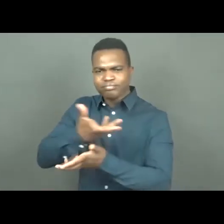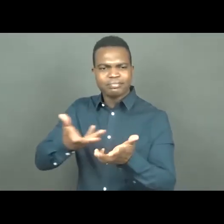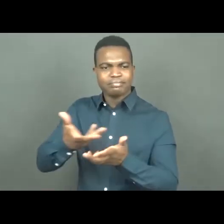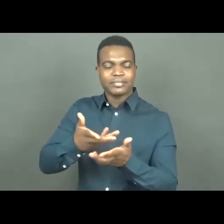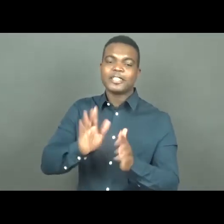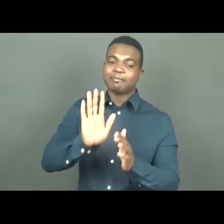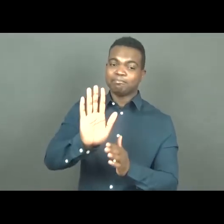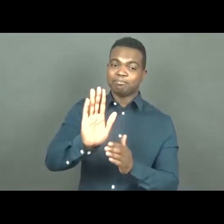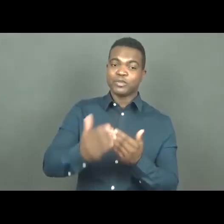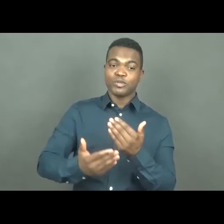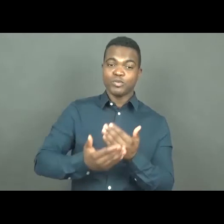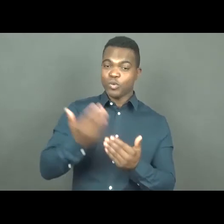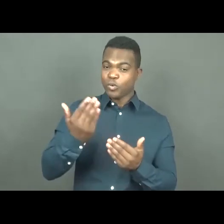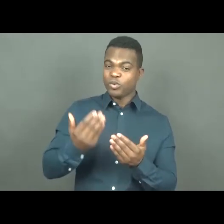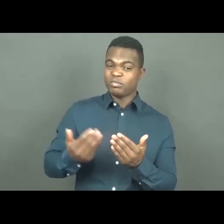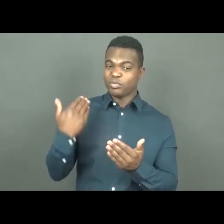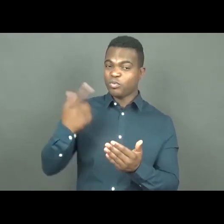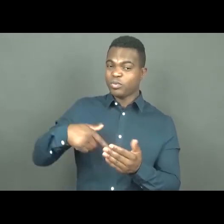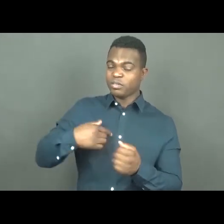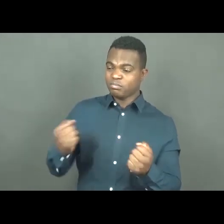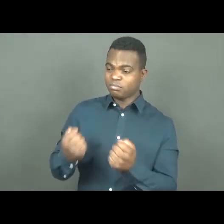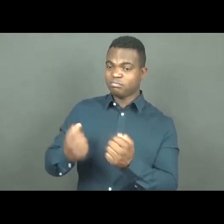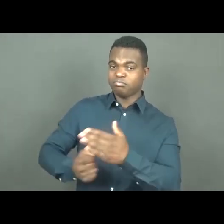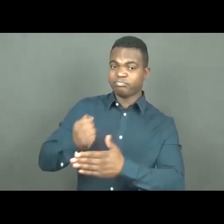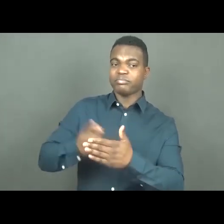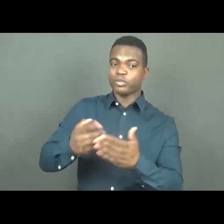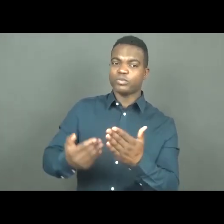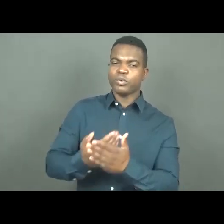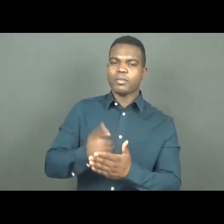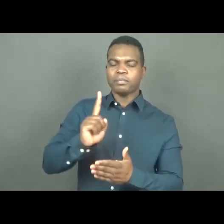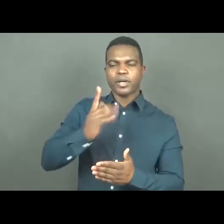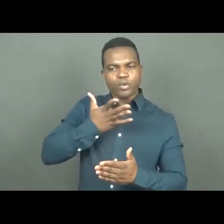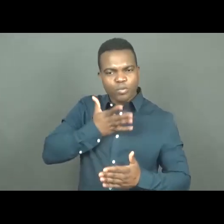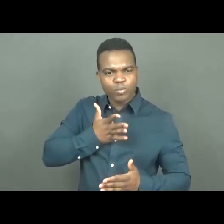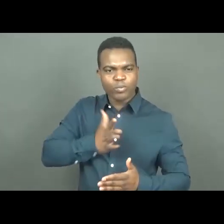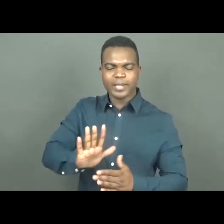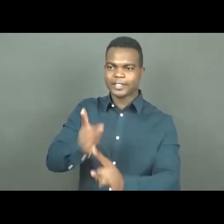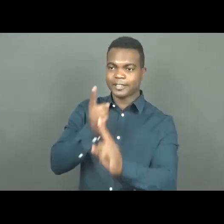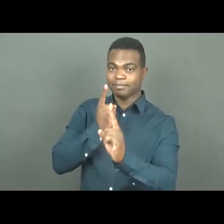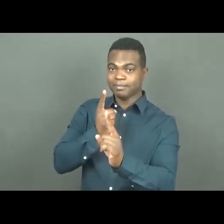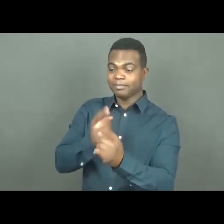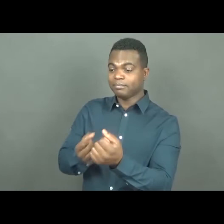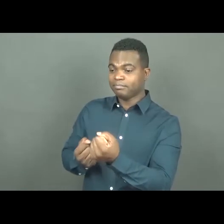not many persons with disability found employment or are at work. So, in terms of income support